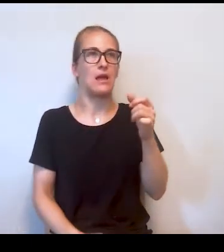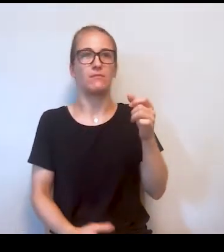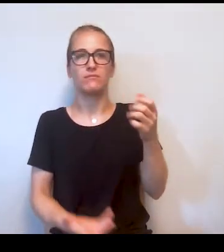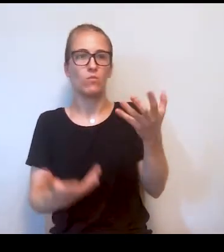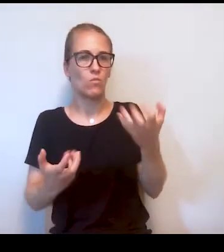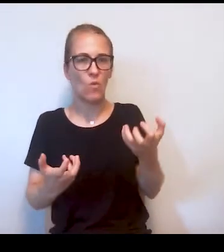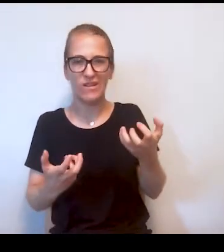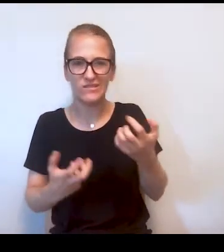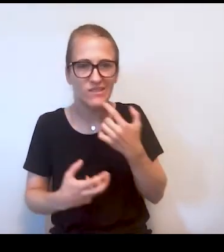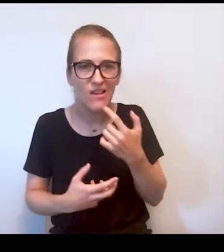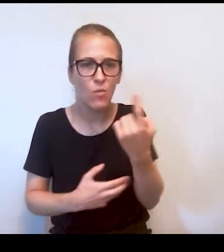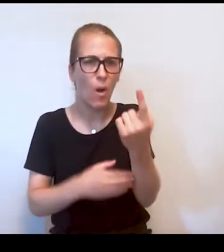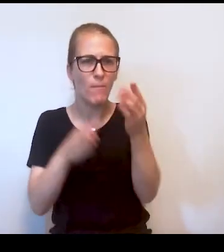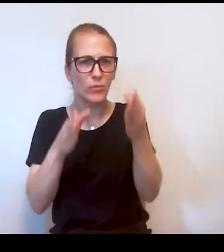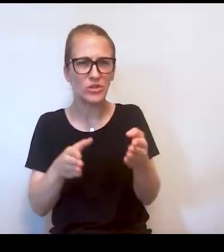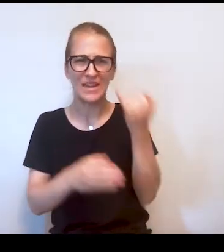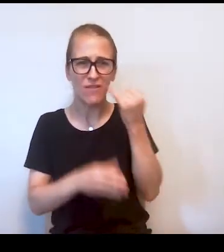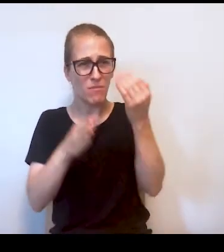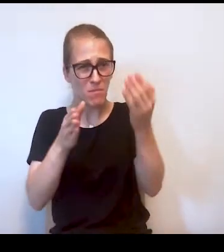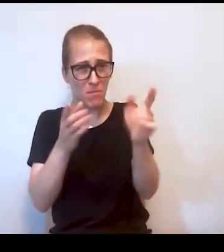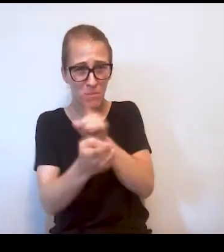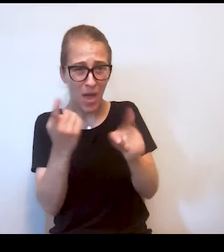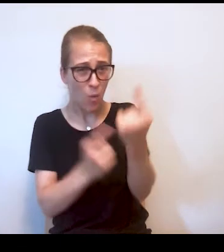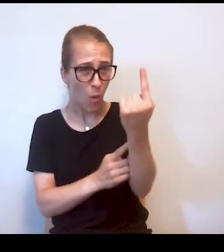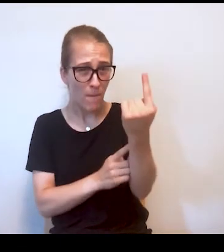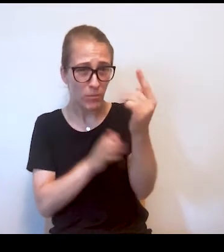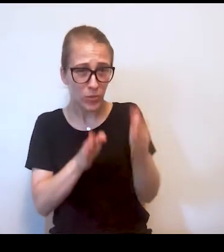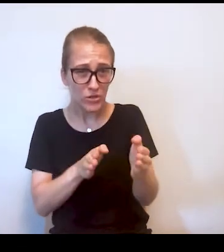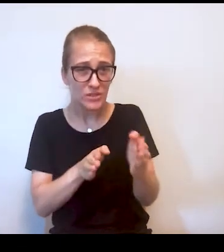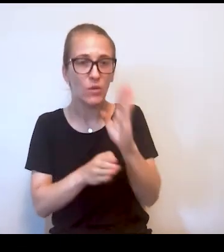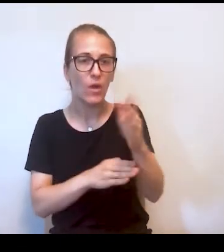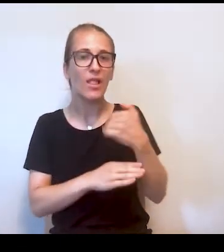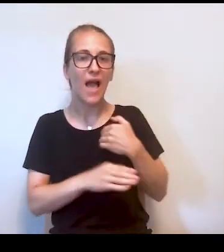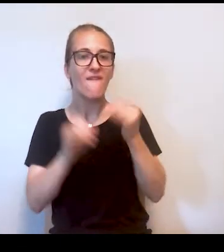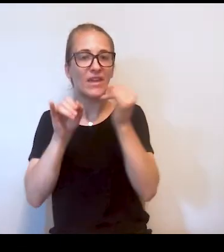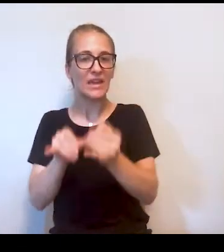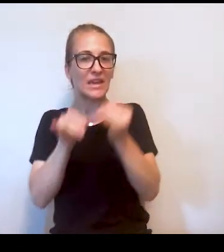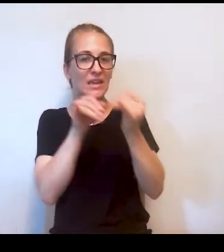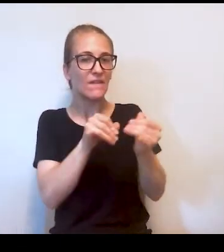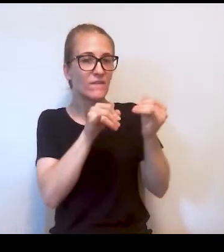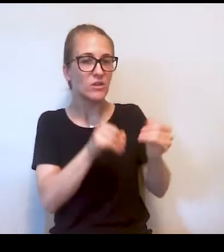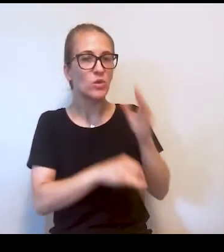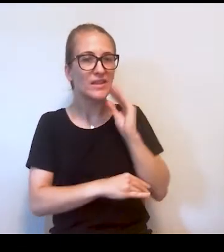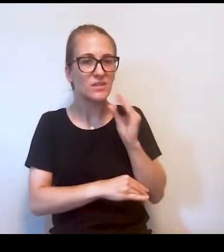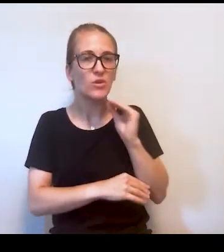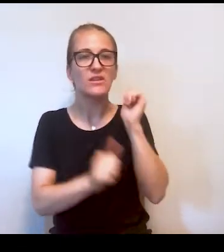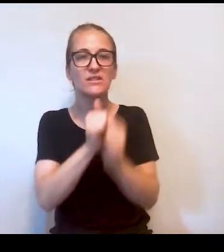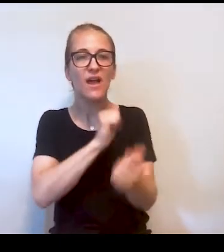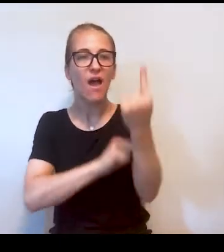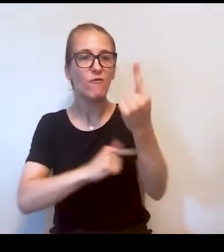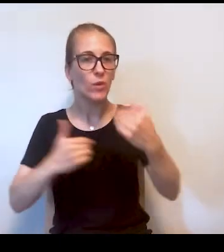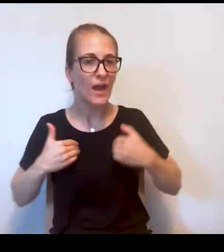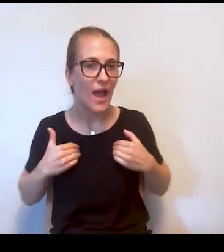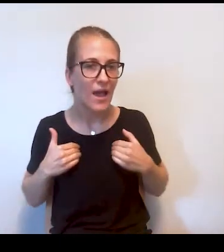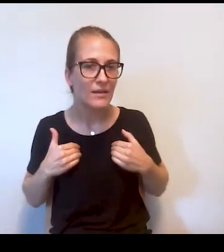There is an individual experience that everyone has. Whether it's with their health, their body, their thought process,